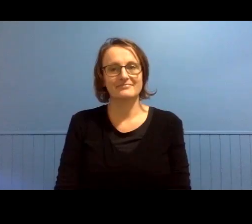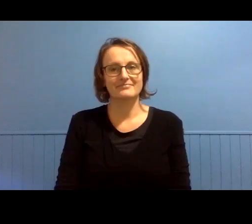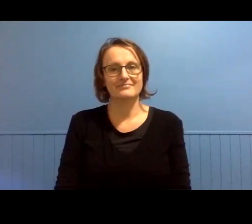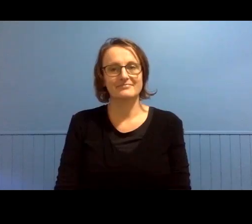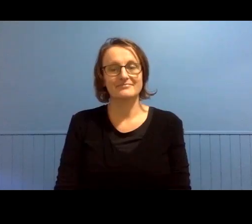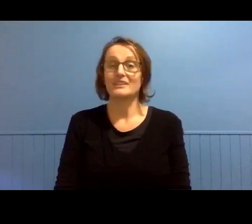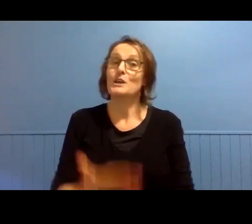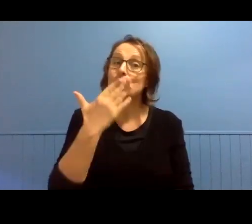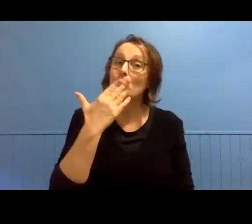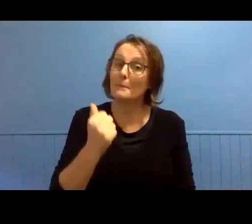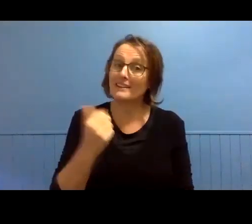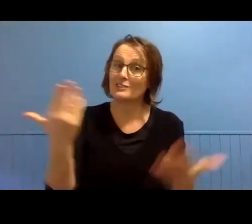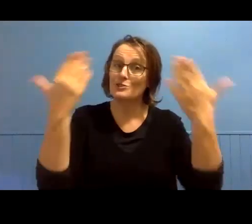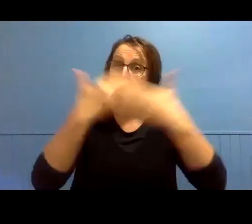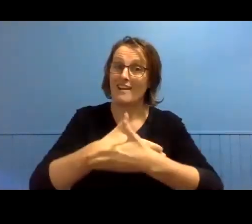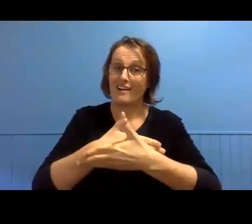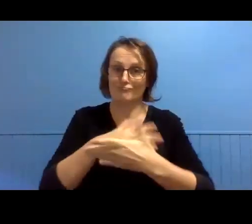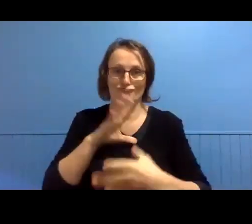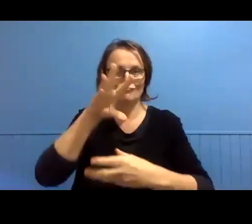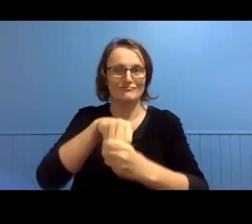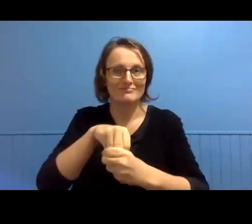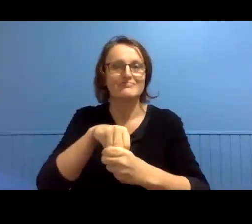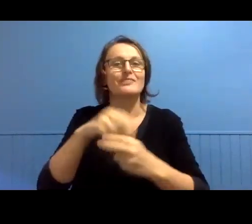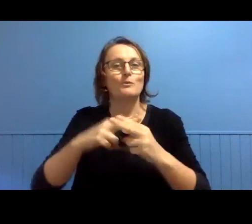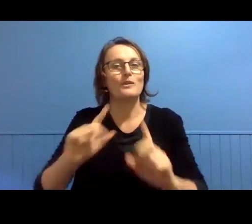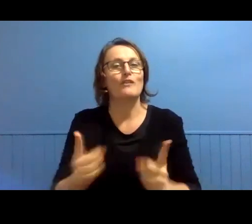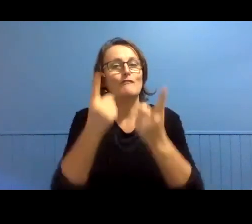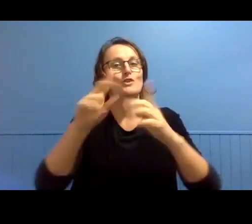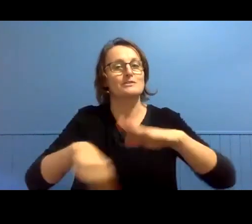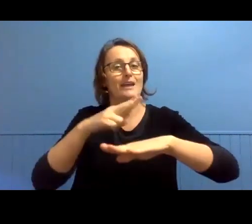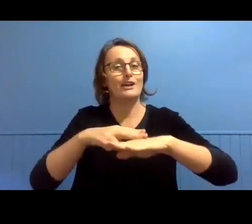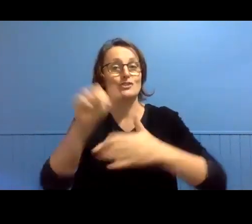Please join us tonight at the First Nations Arts Award. Thanks again for